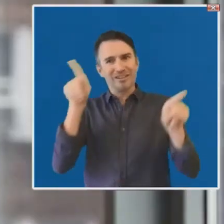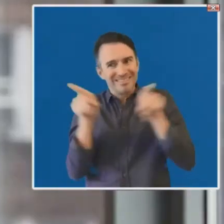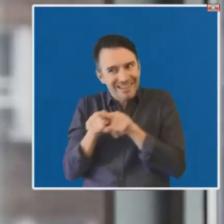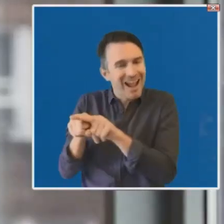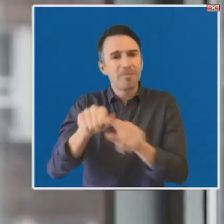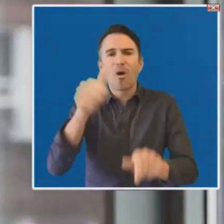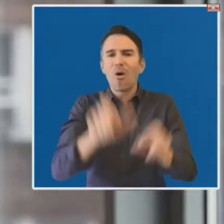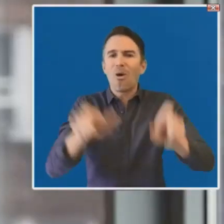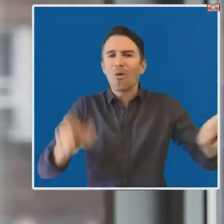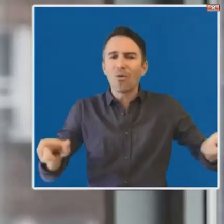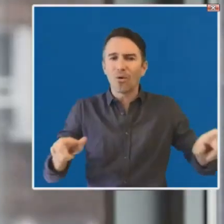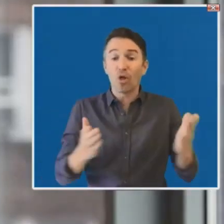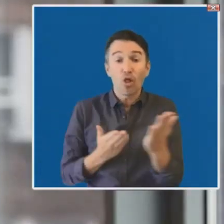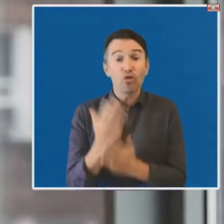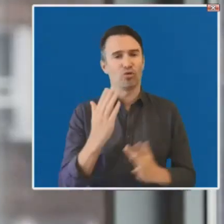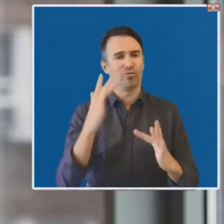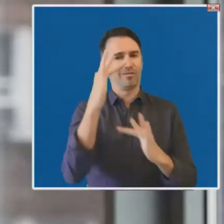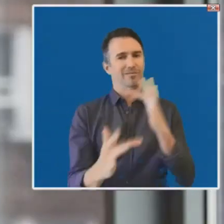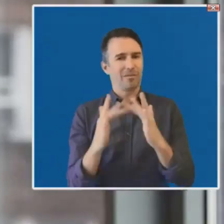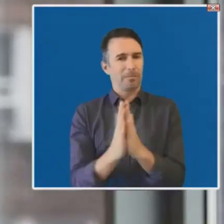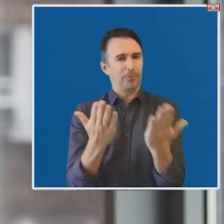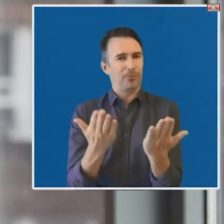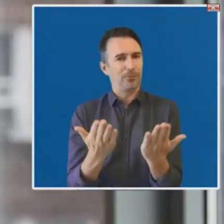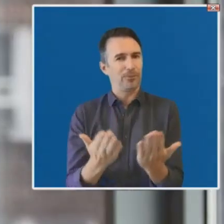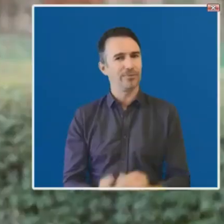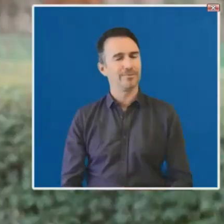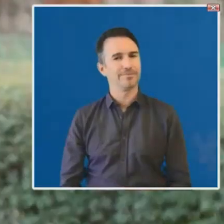To really live like that pierces through. Robert.